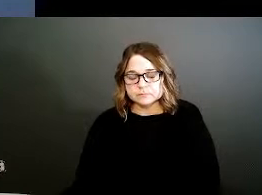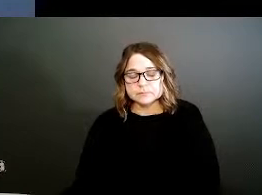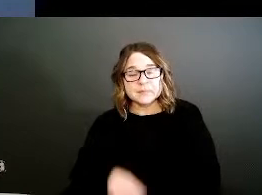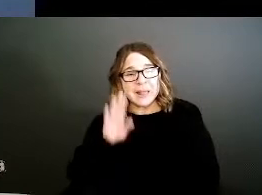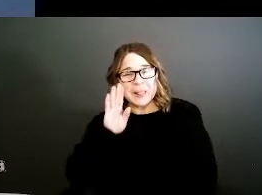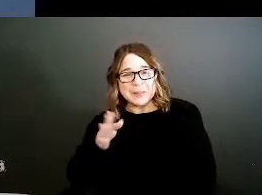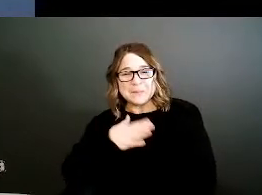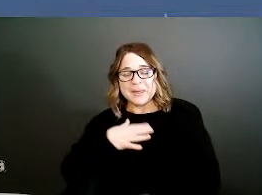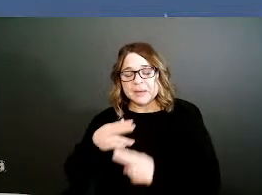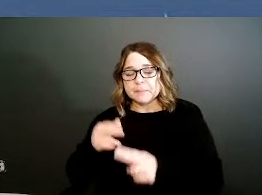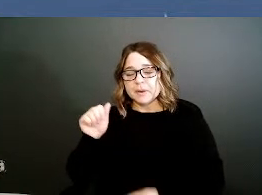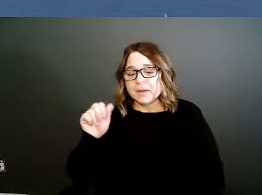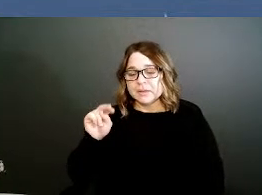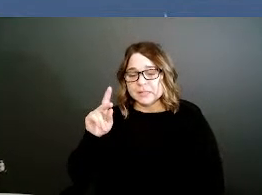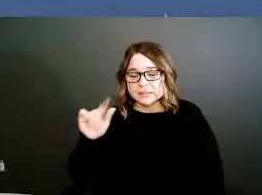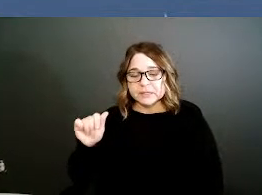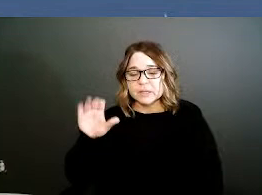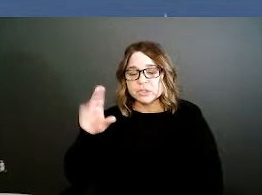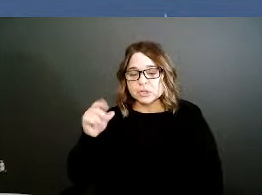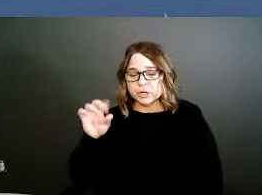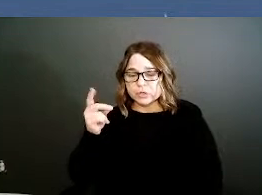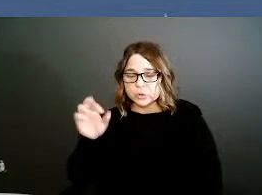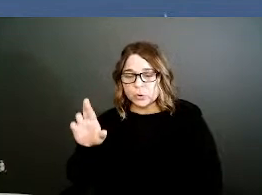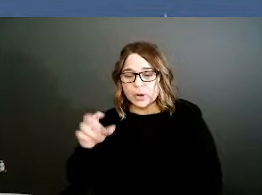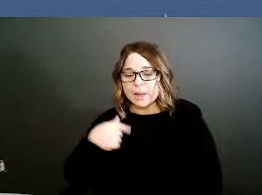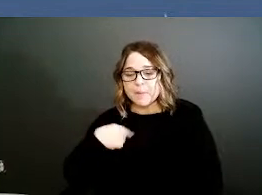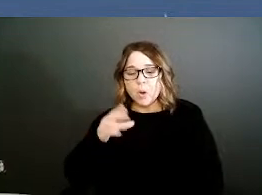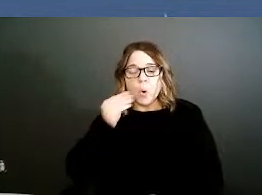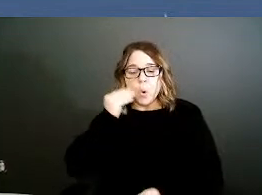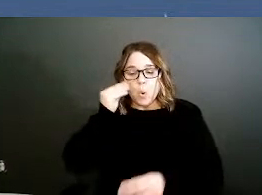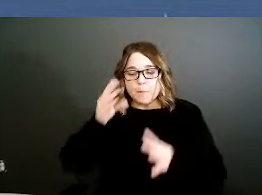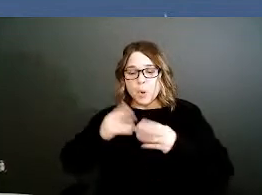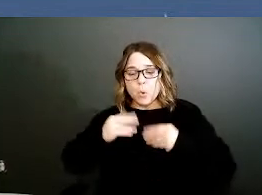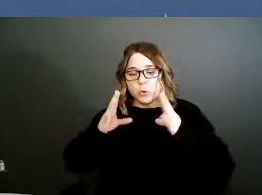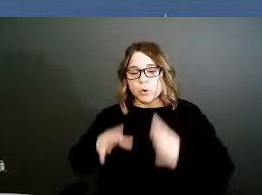AND I'M A HOMEOWNER IN WARD 9. I'M ALSO A TEACHER AND WORK WITH HIGH SCHOOL AND COLLEGE STUDENTS.